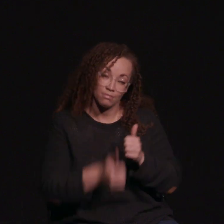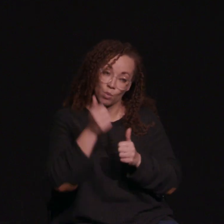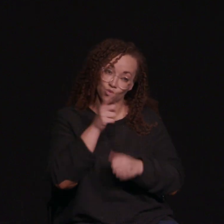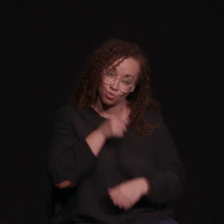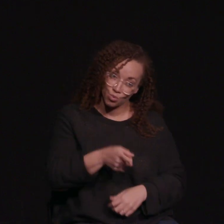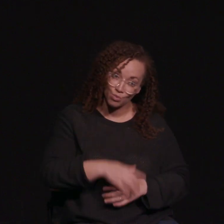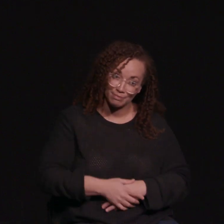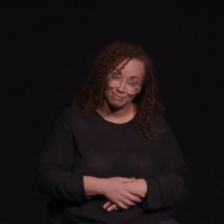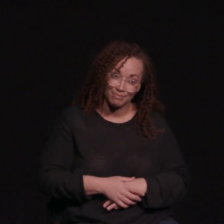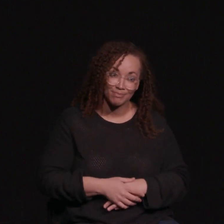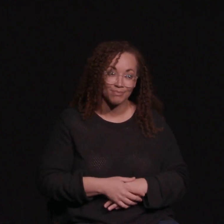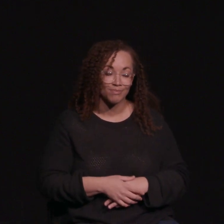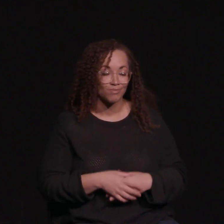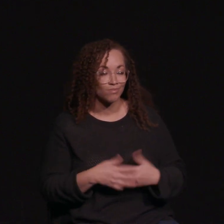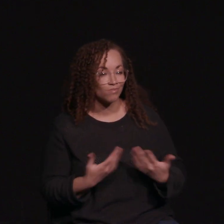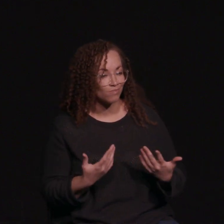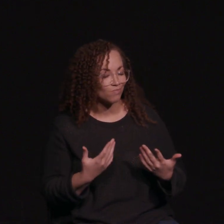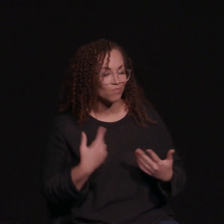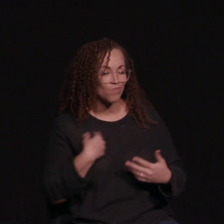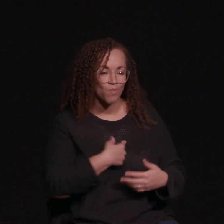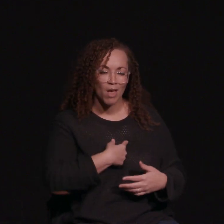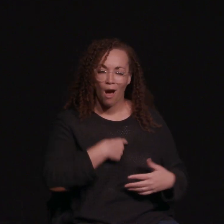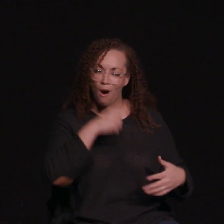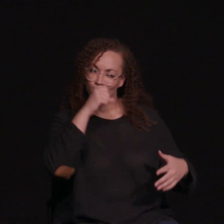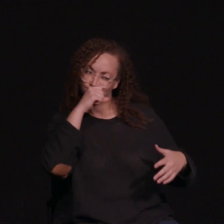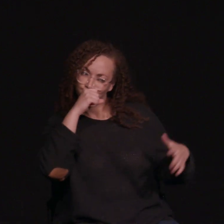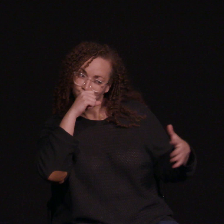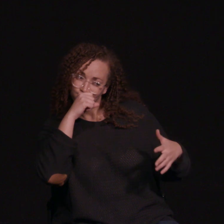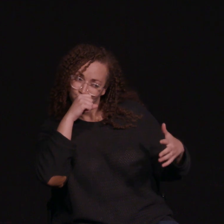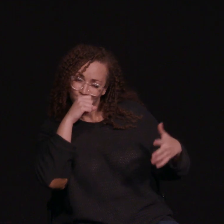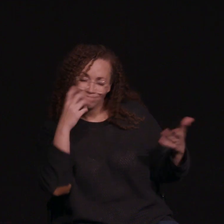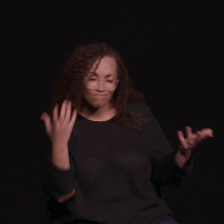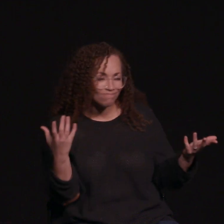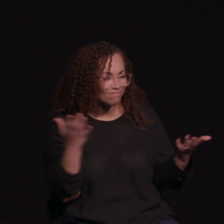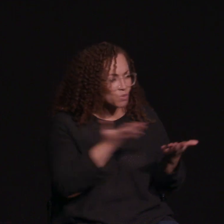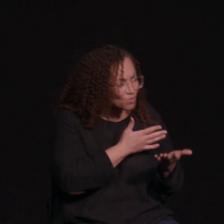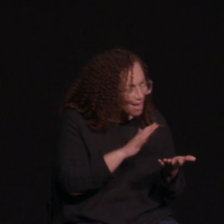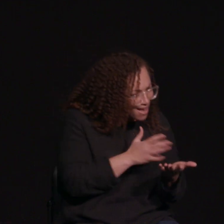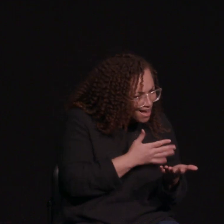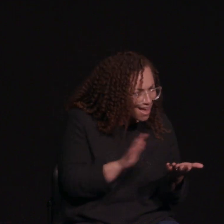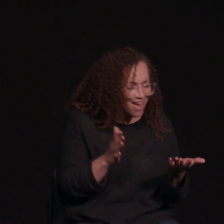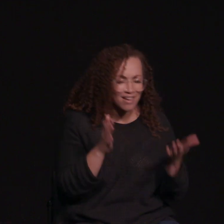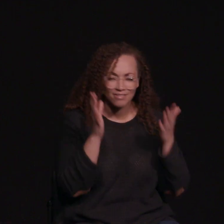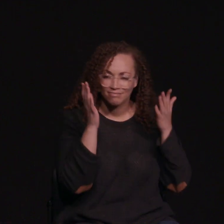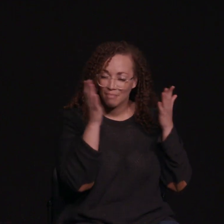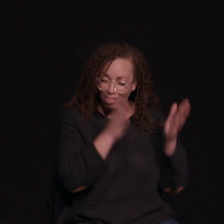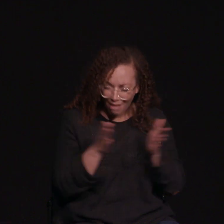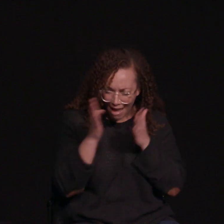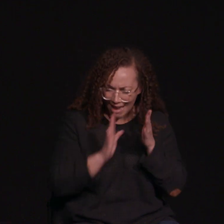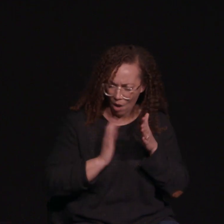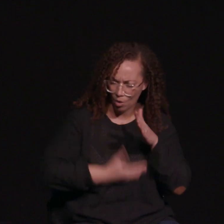spit bars, plotted our escapes, and reaffirmed our commitments.